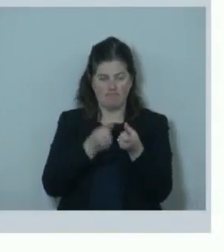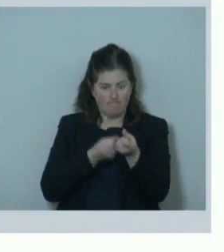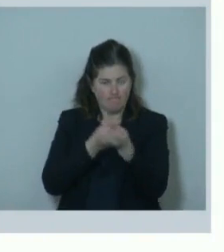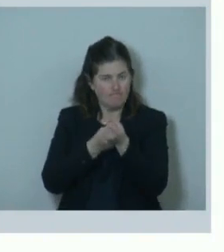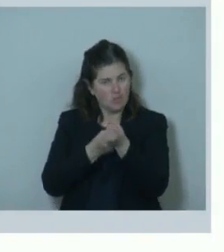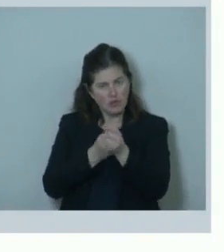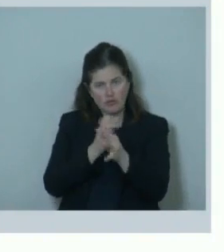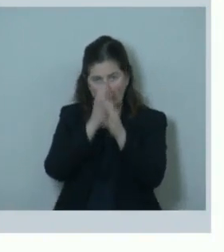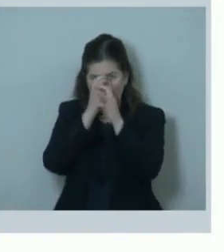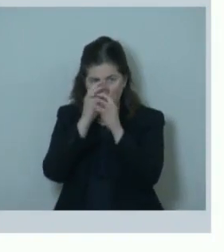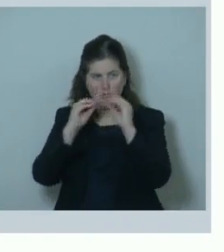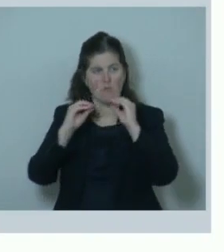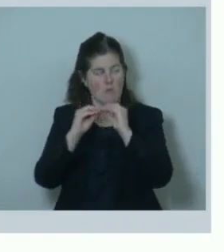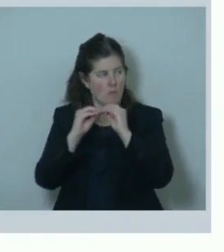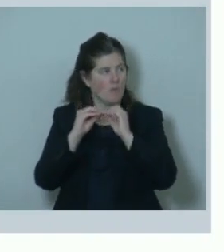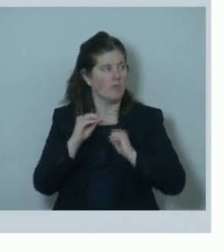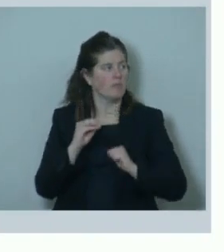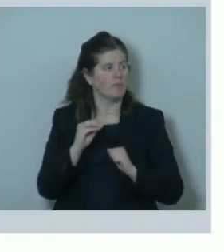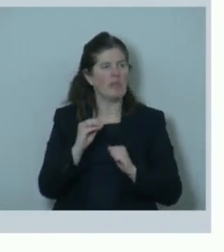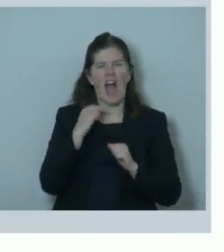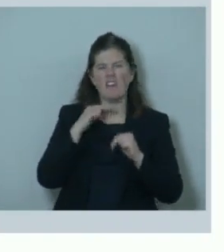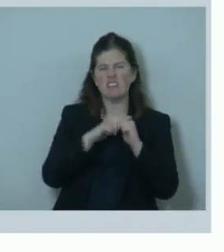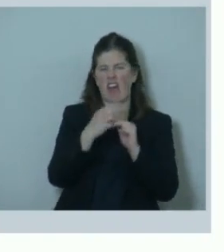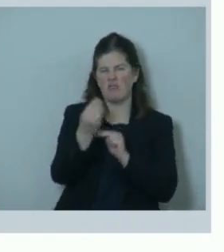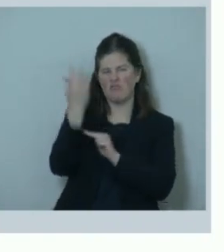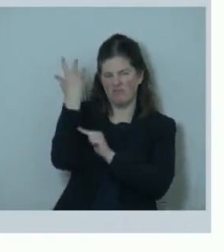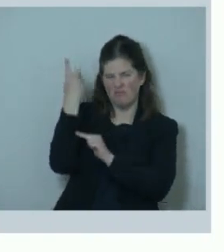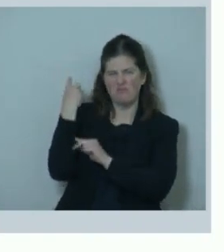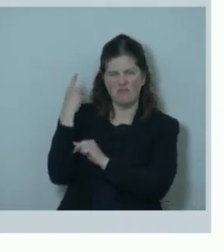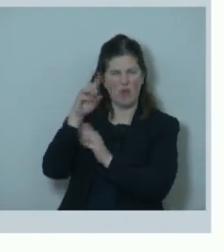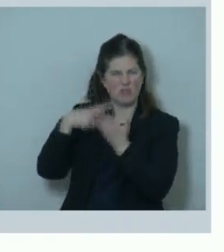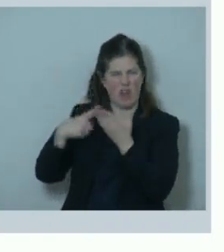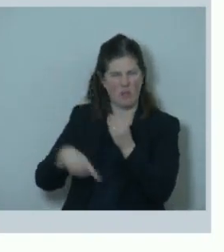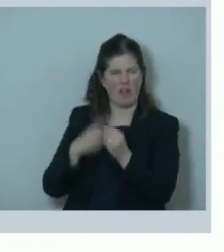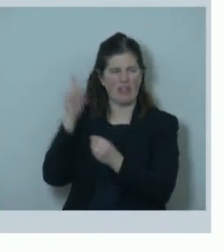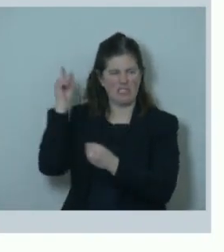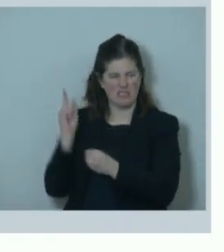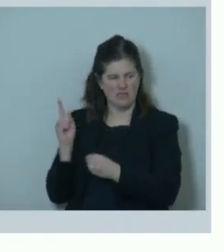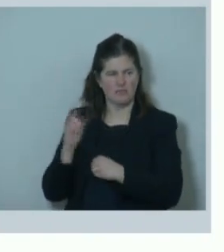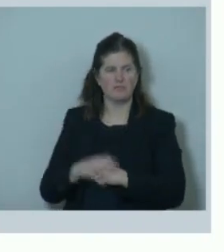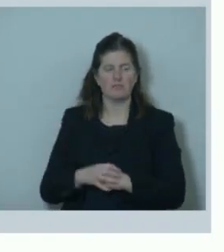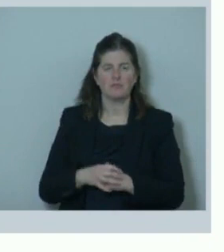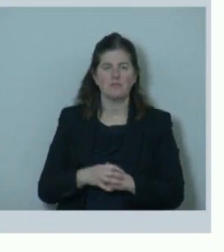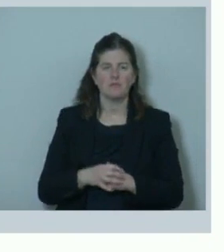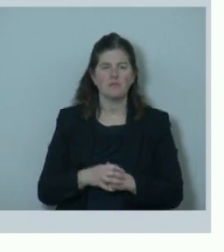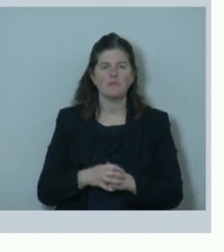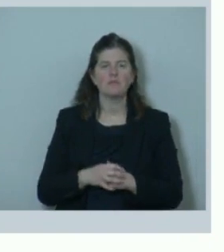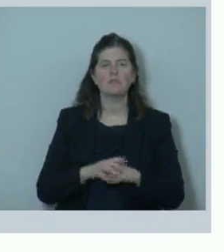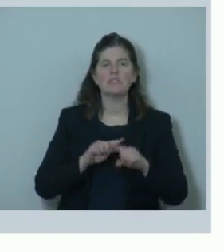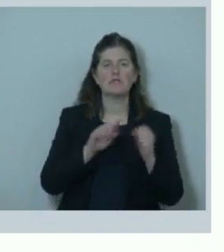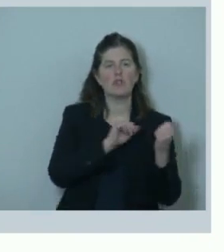HERE IS HOW WE ARE GOING TO EASE UP.